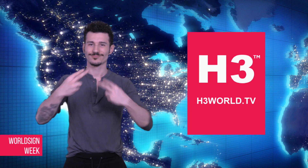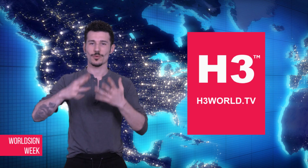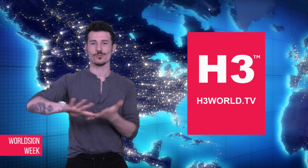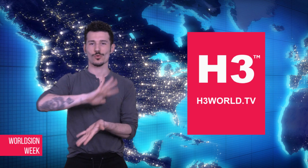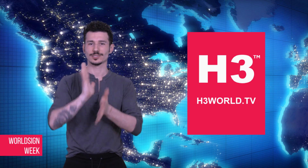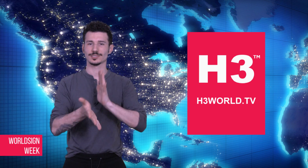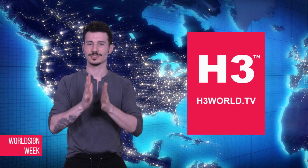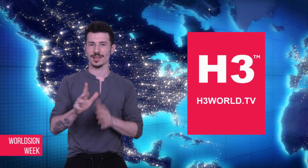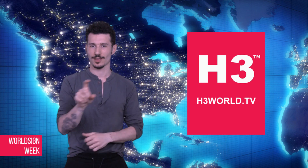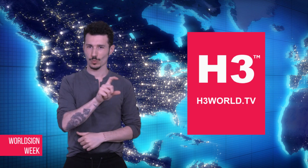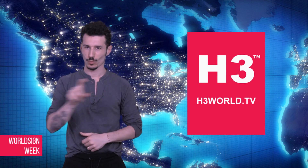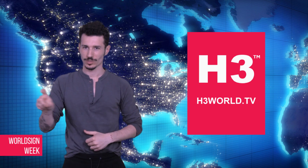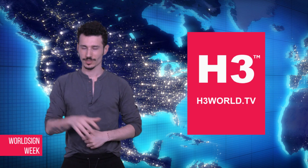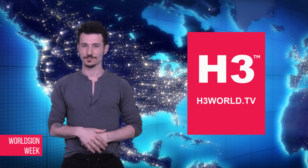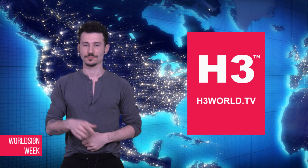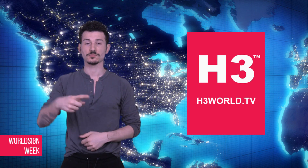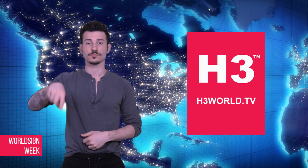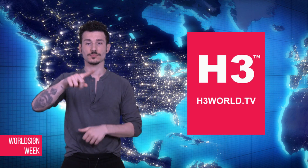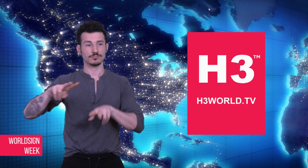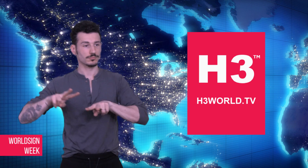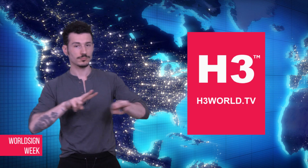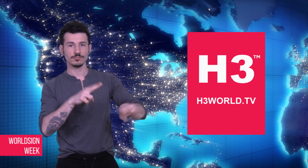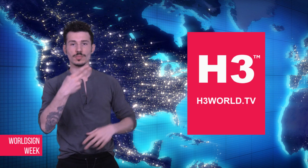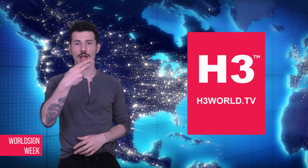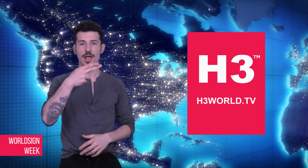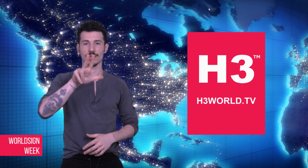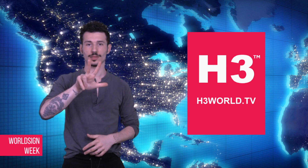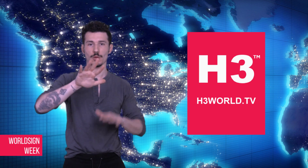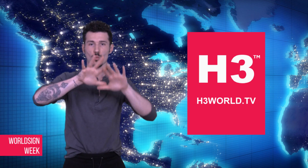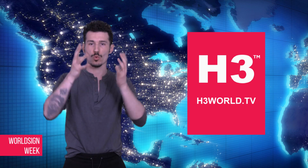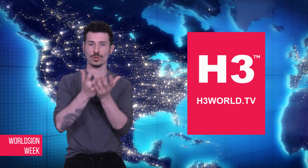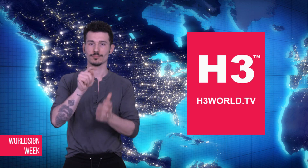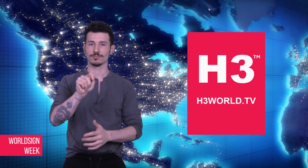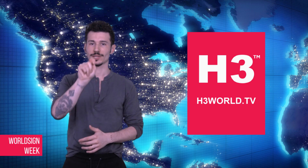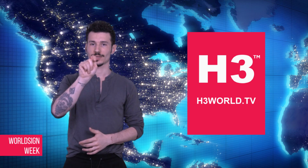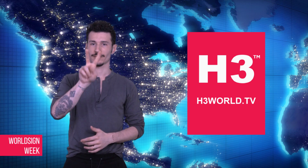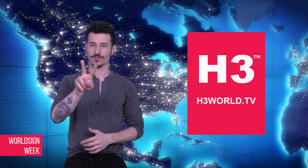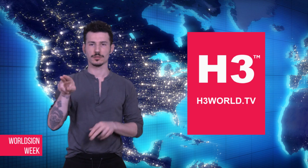Thank you for watching WorldSign Week,